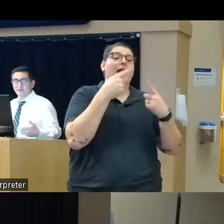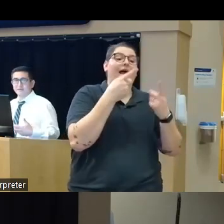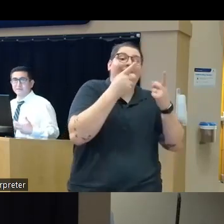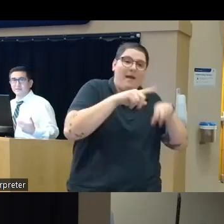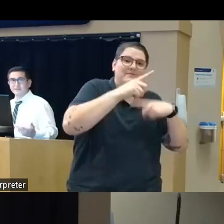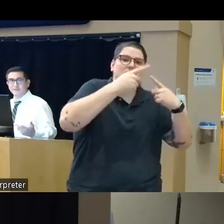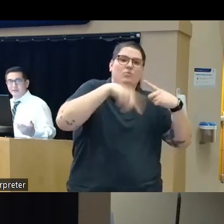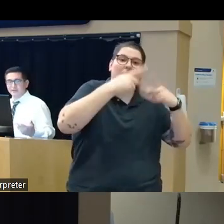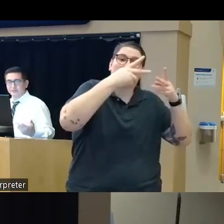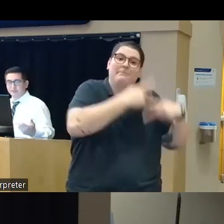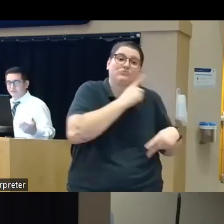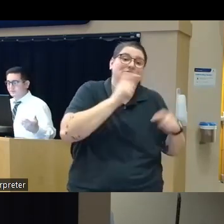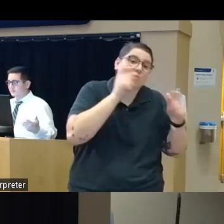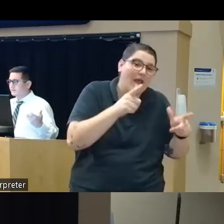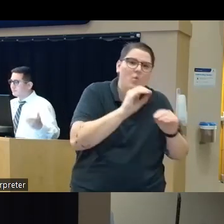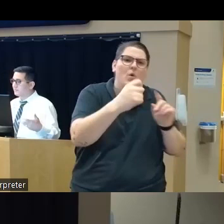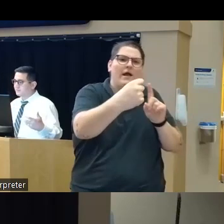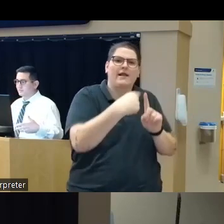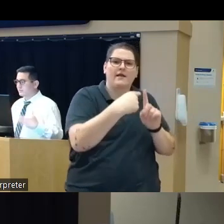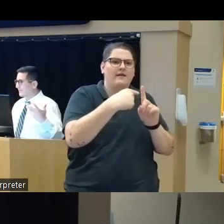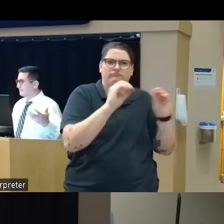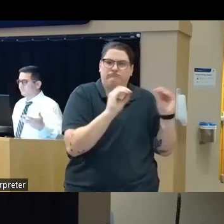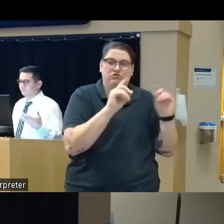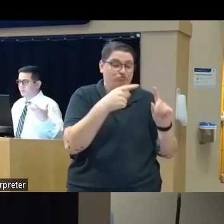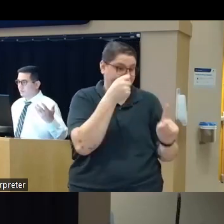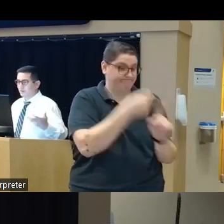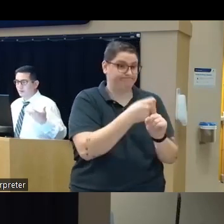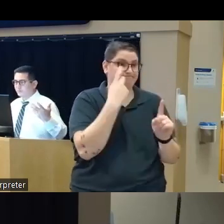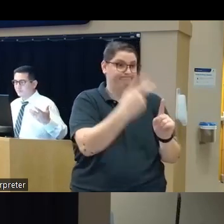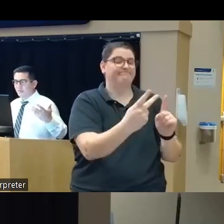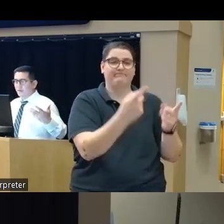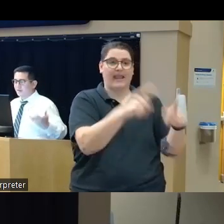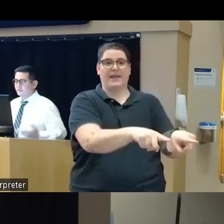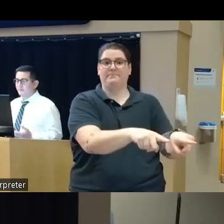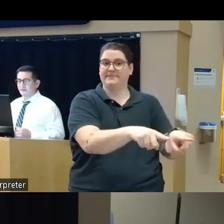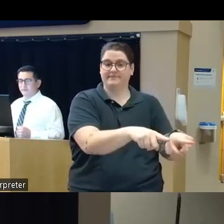they're not elicited by an external stimulus and it just kind of you know comes uh to mind